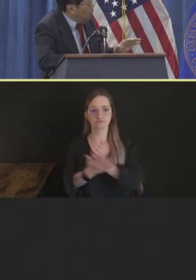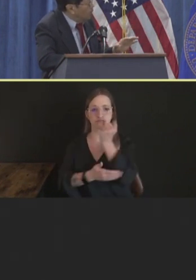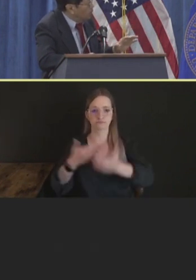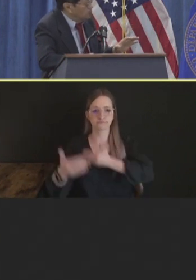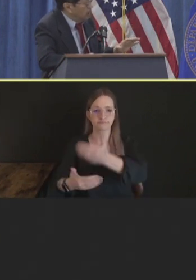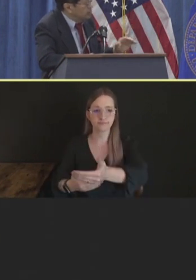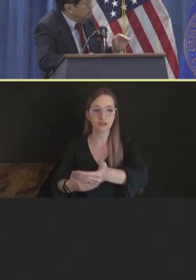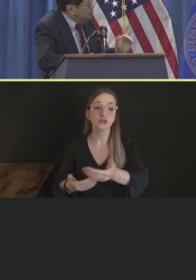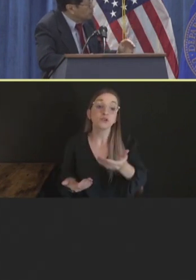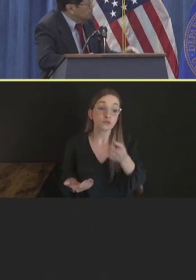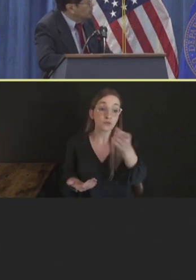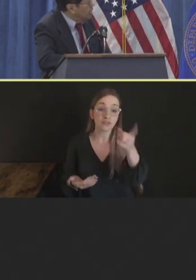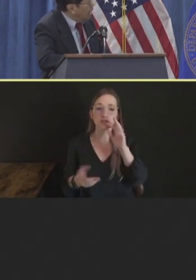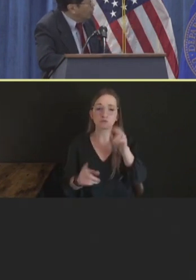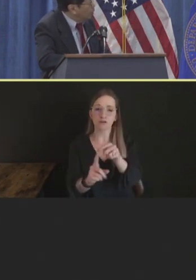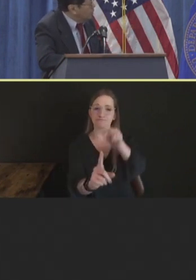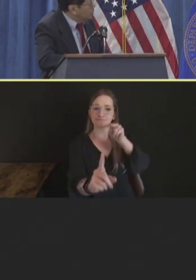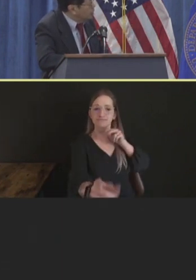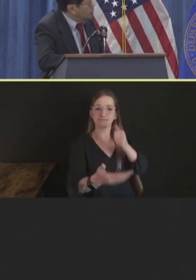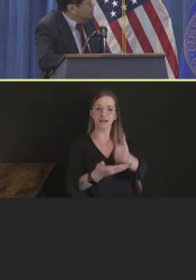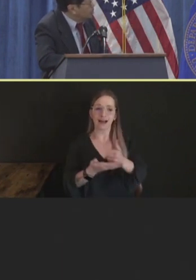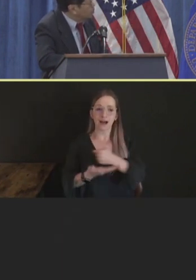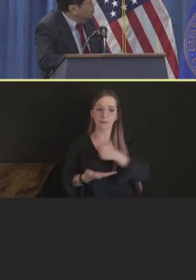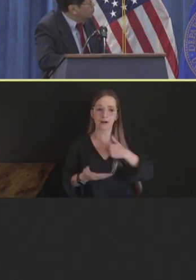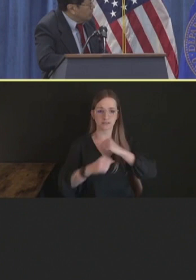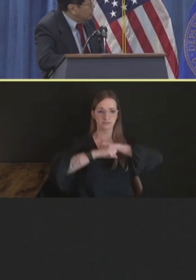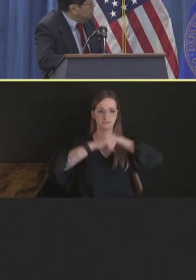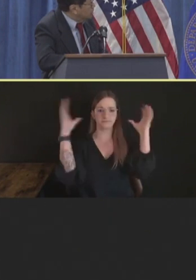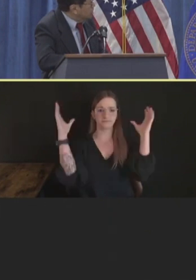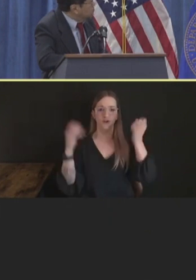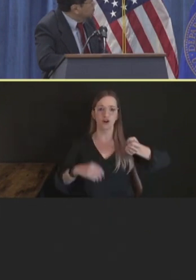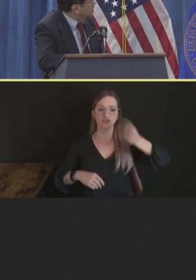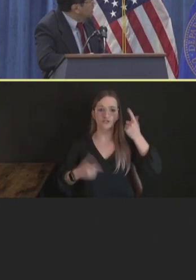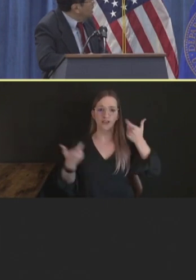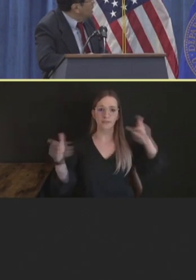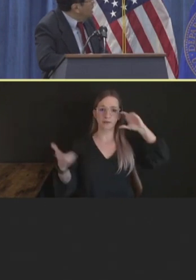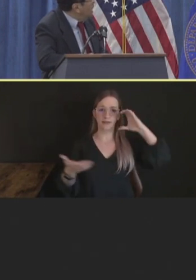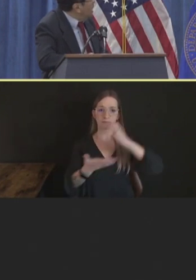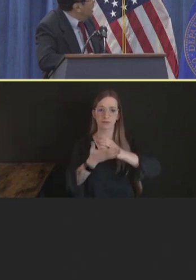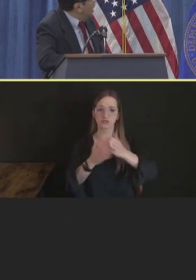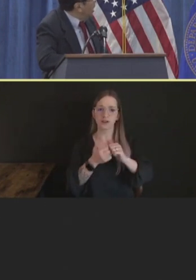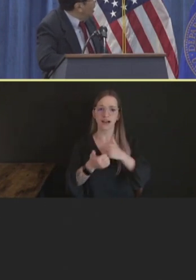perspective in terms of how we can continue to improve the system.